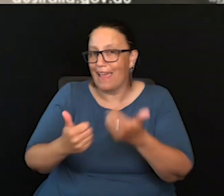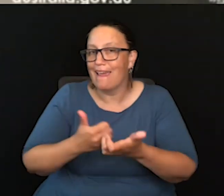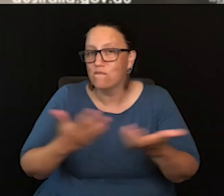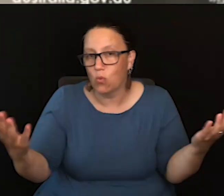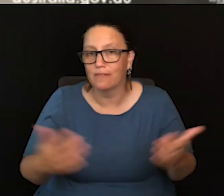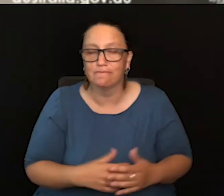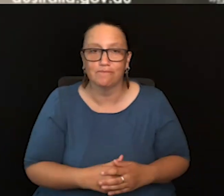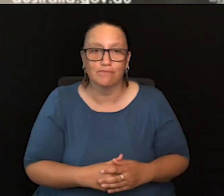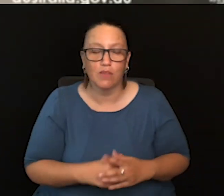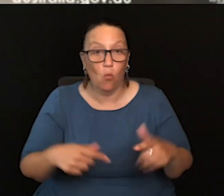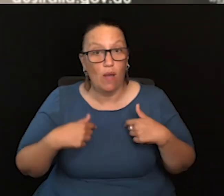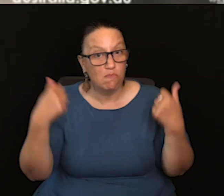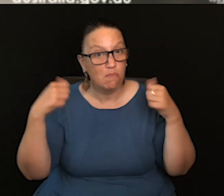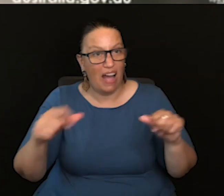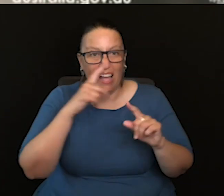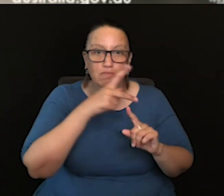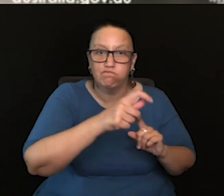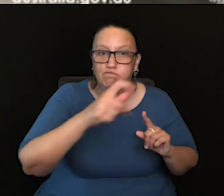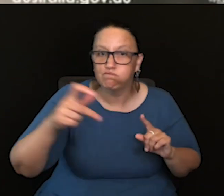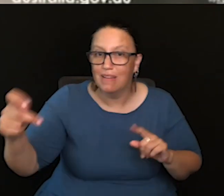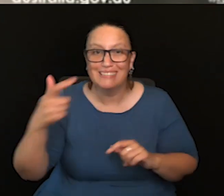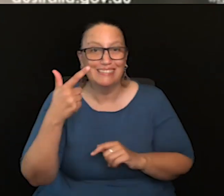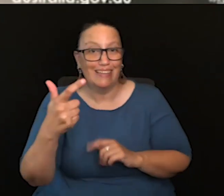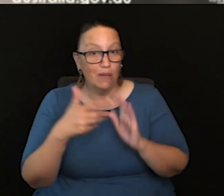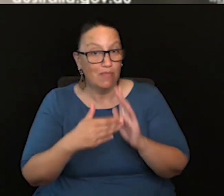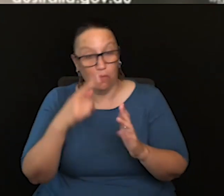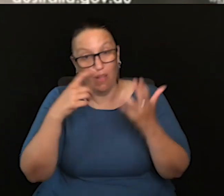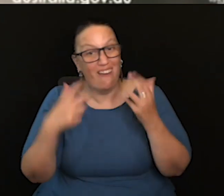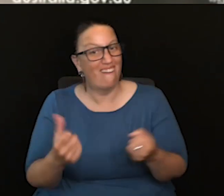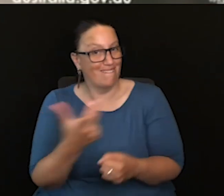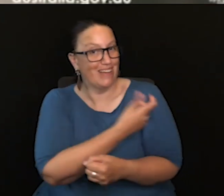As a consequence of having been able to vaccinate approximately 7 million people in January,